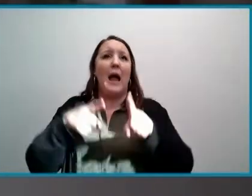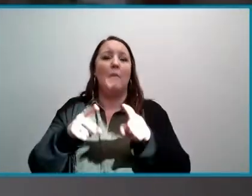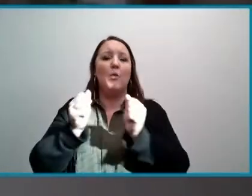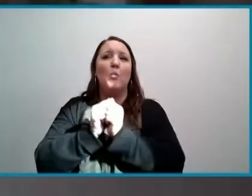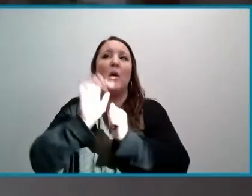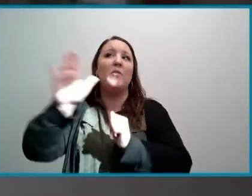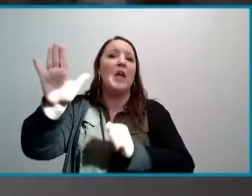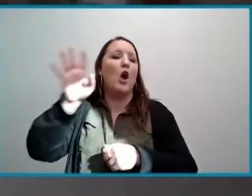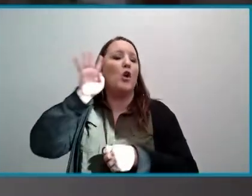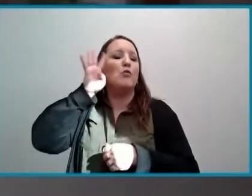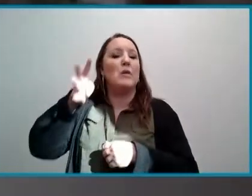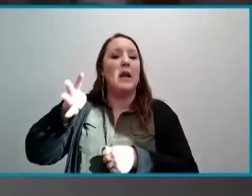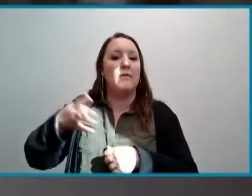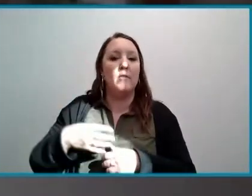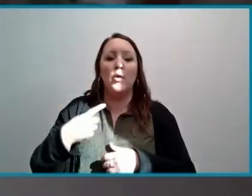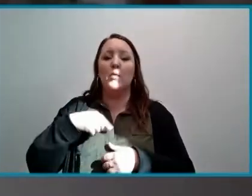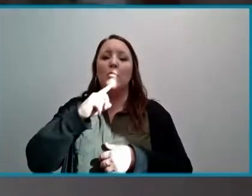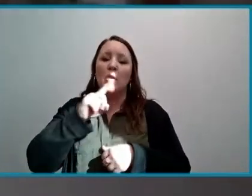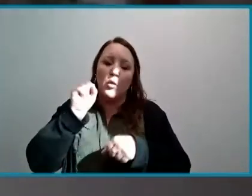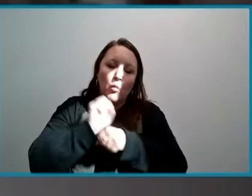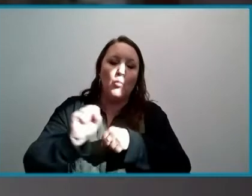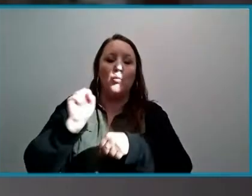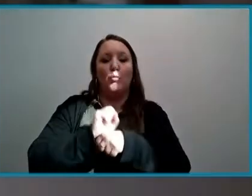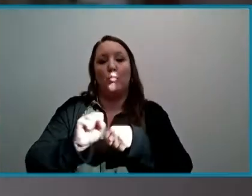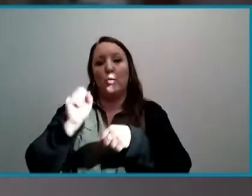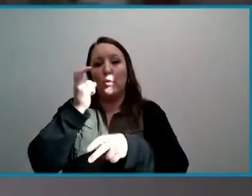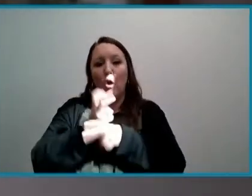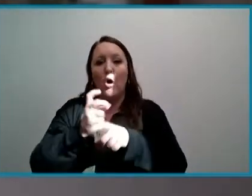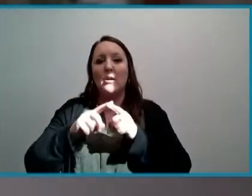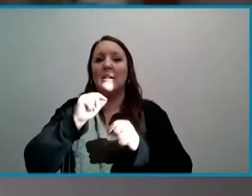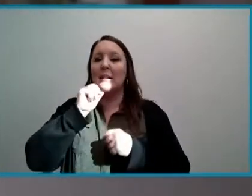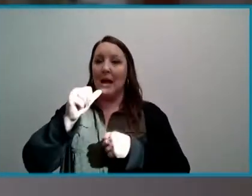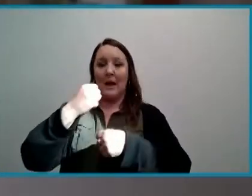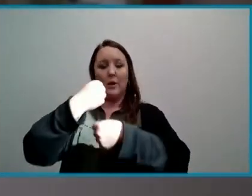We work very hard to not create exploitive